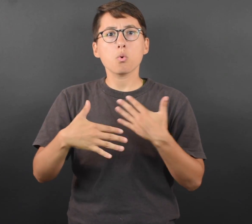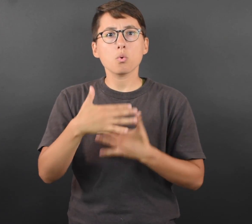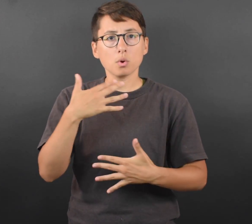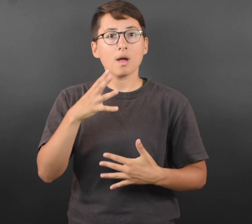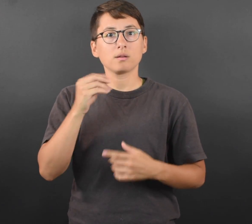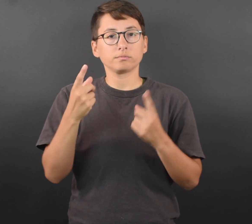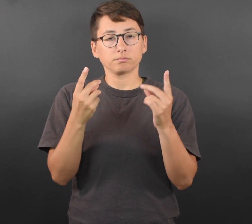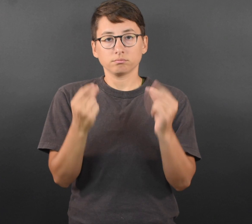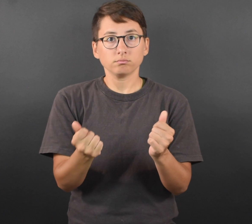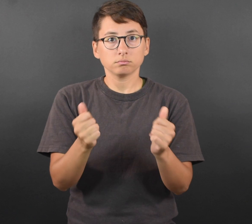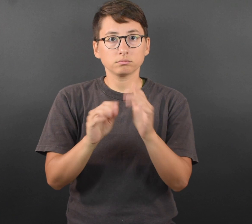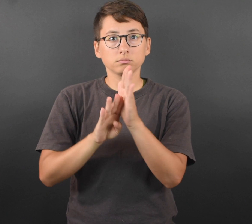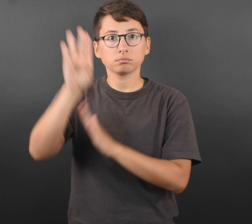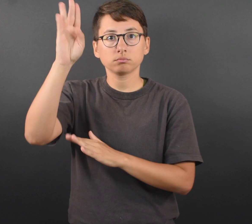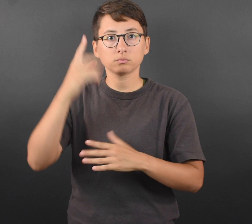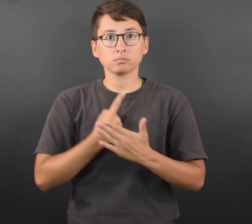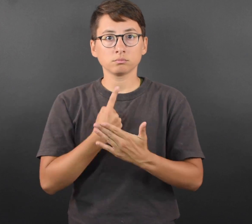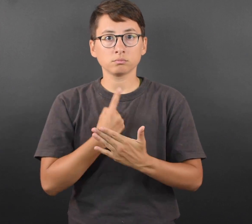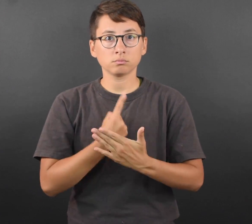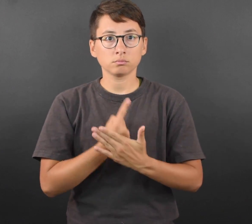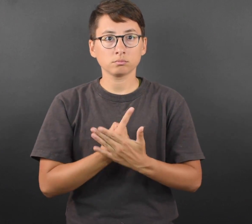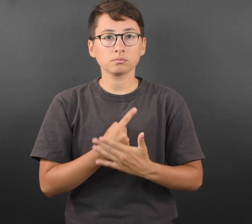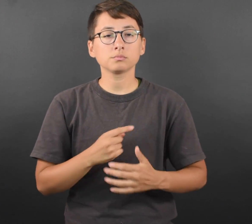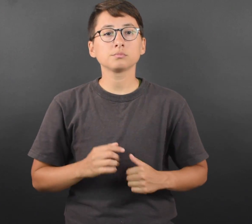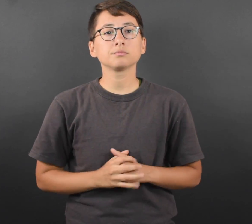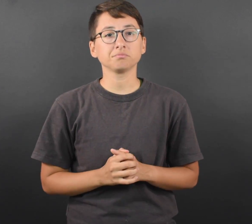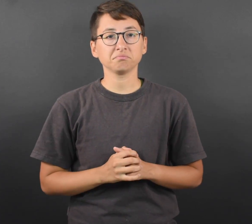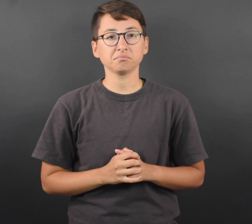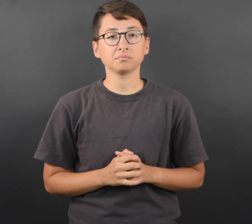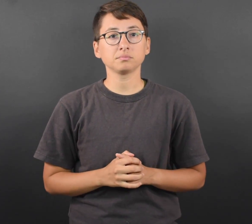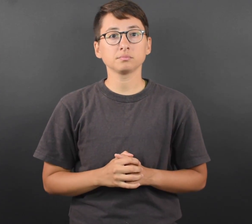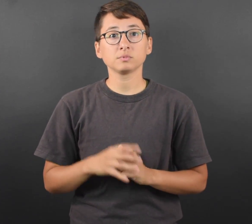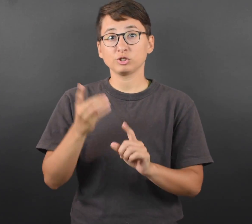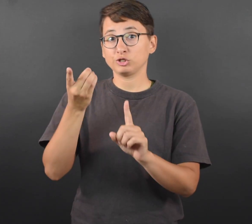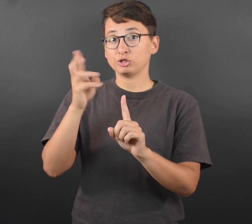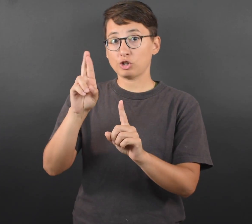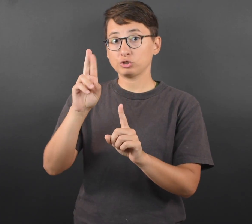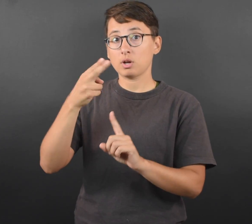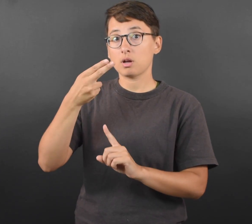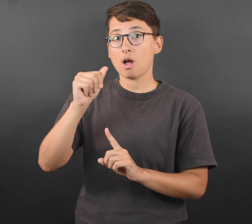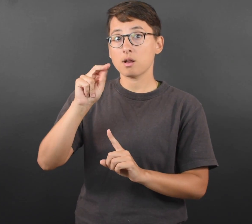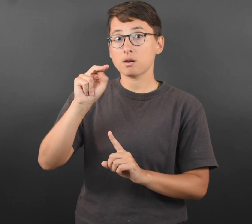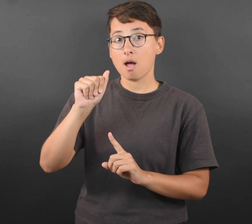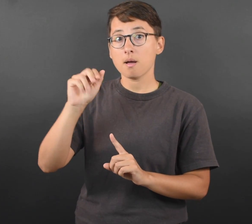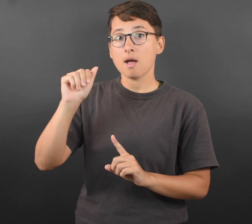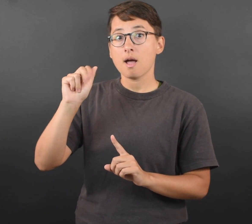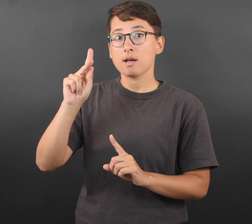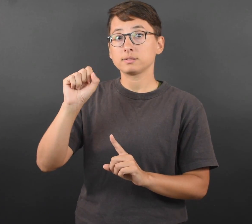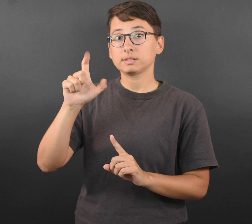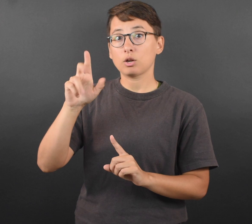intrigues Dr. Hana Akselrod, an infectious disease expert at George Washington University School